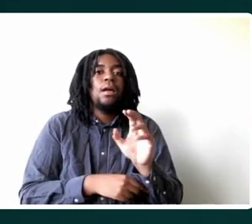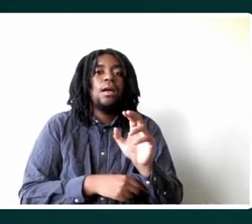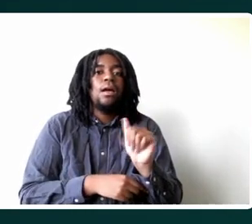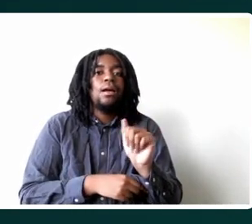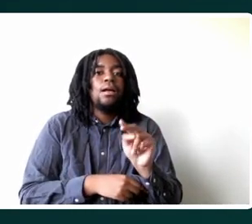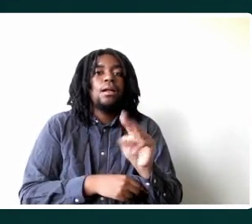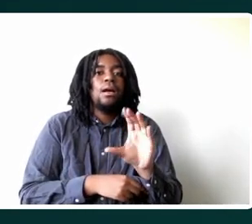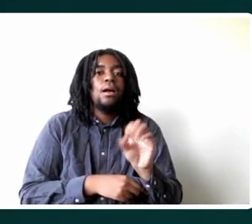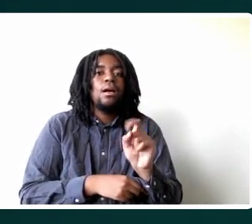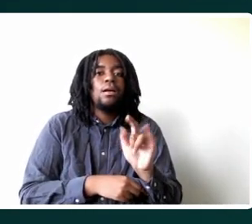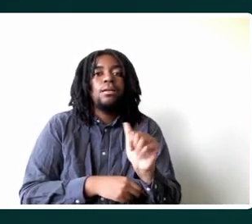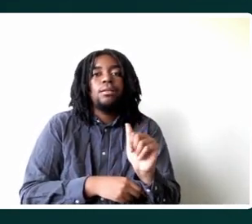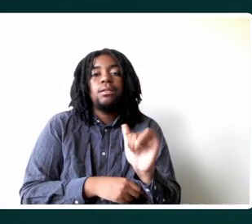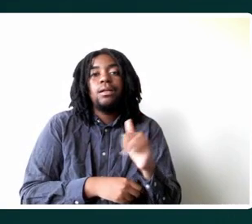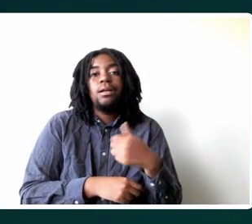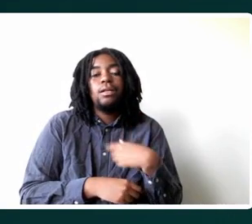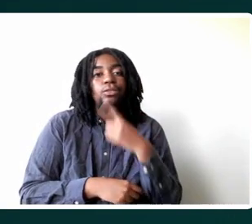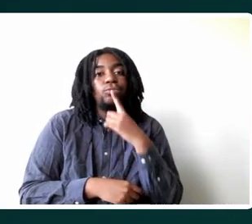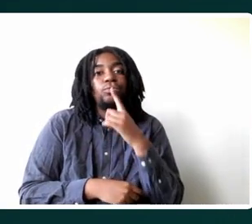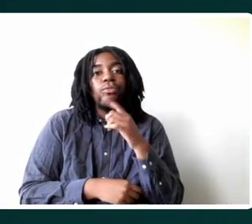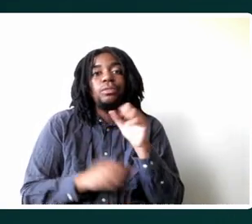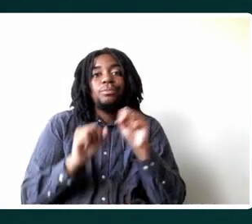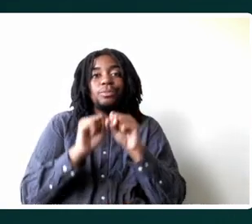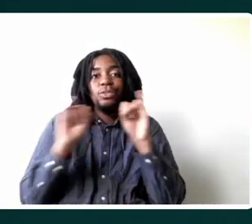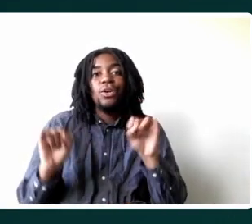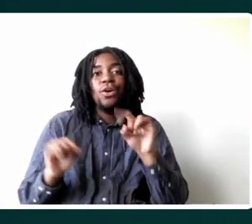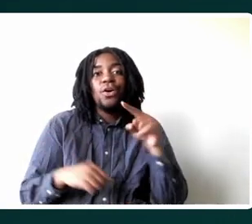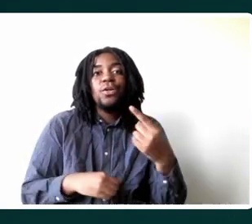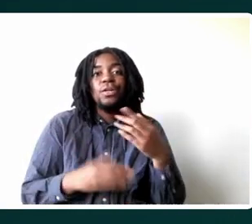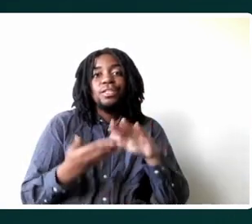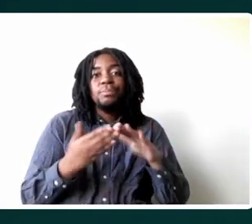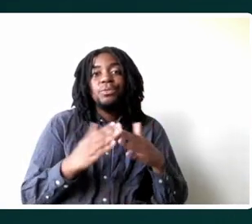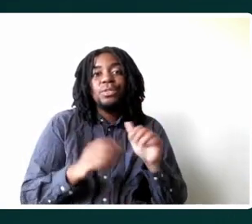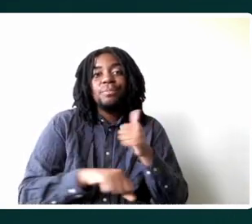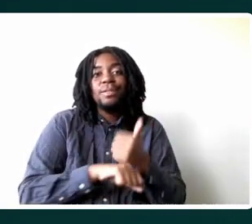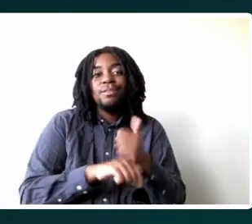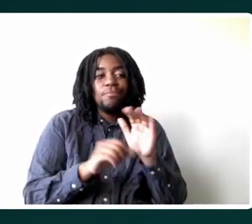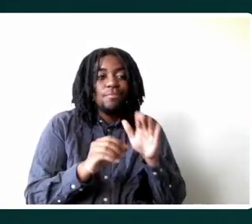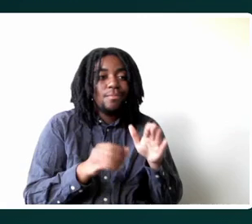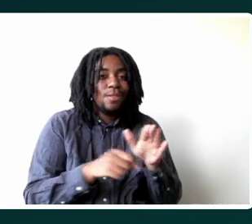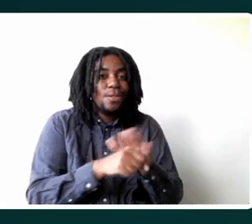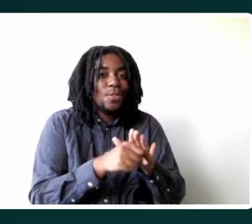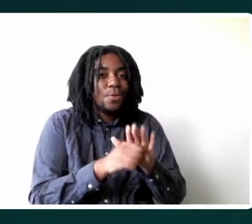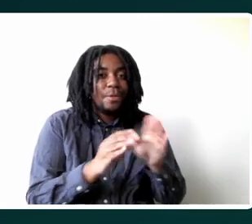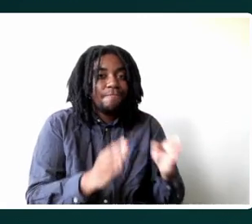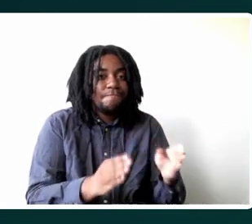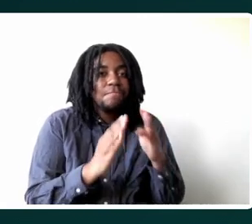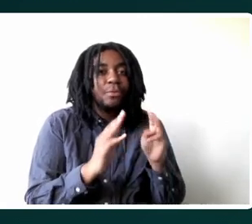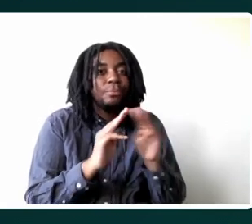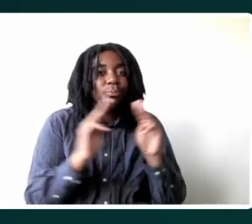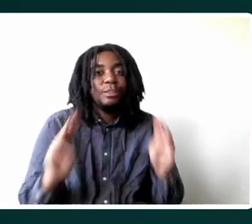Smithsonian's only community-based and locally focused museum of the institution's 20-plus